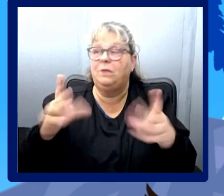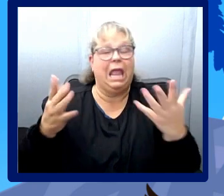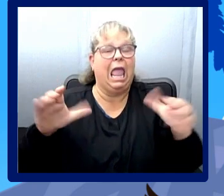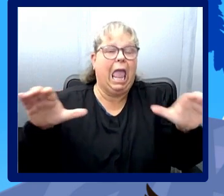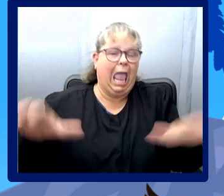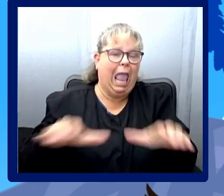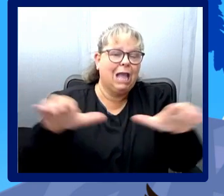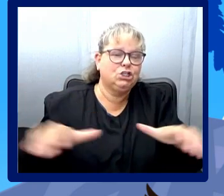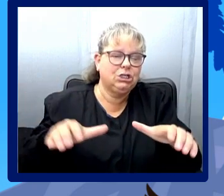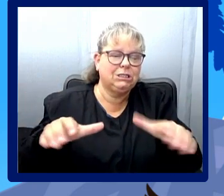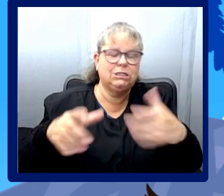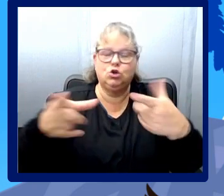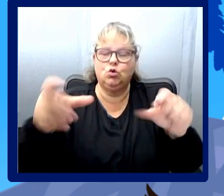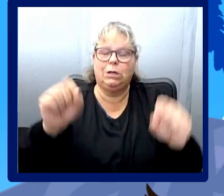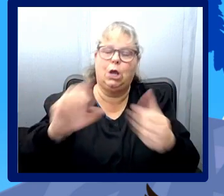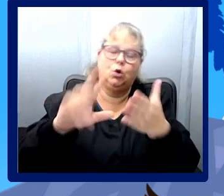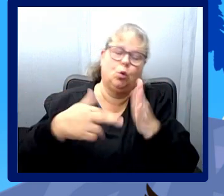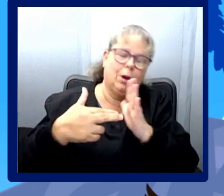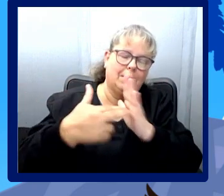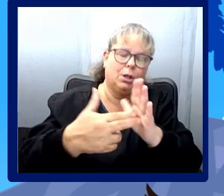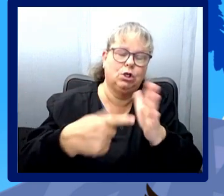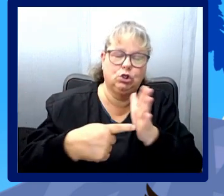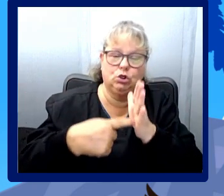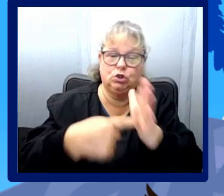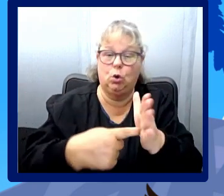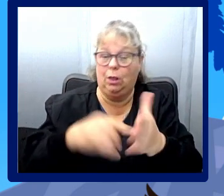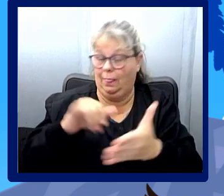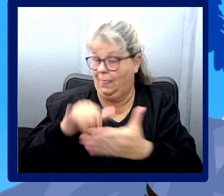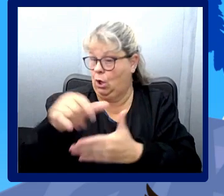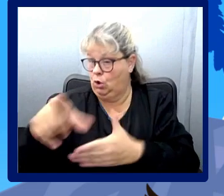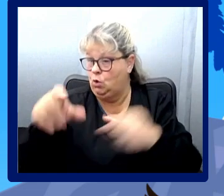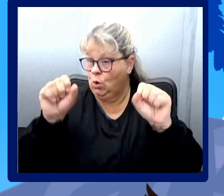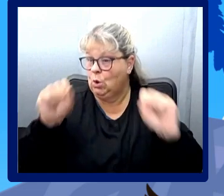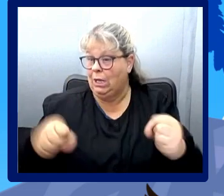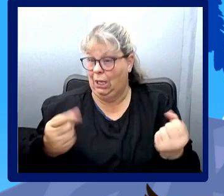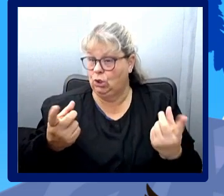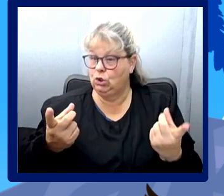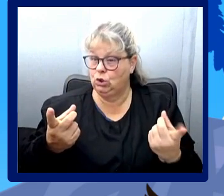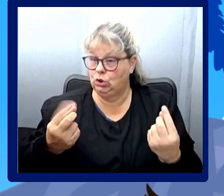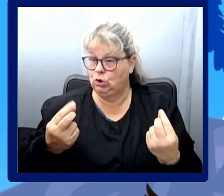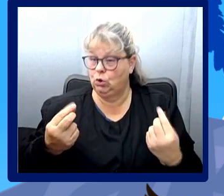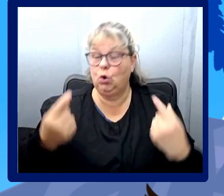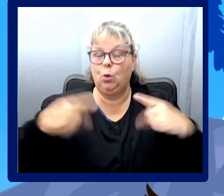I could indicate whether it was required and add some placeholder text or help text,